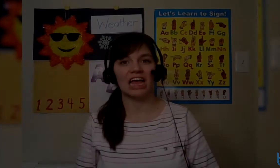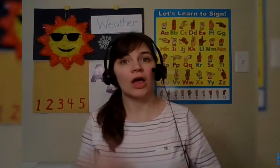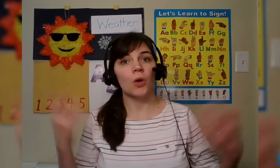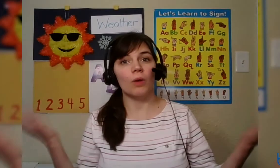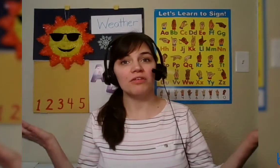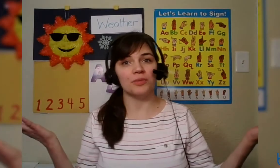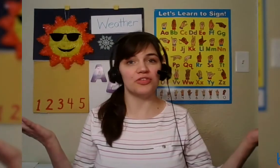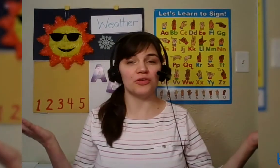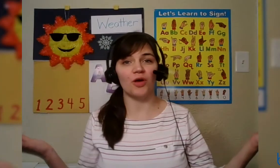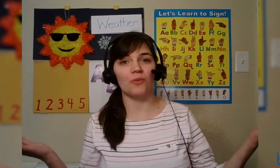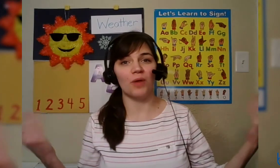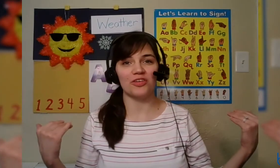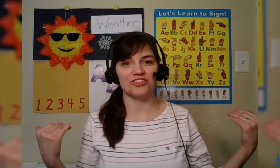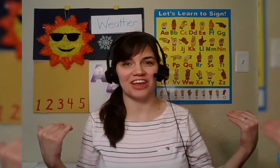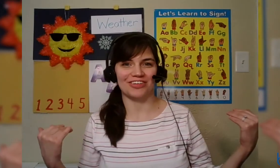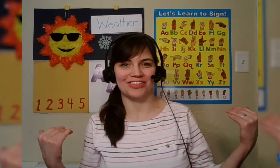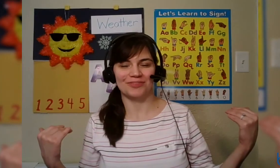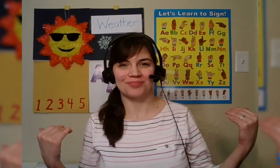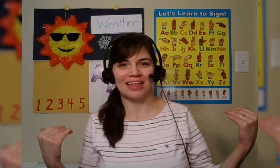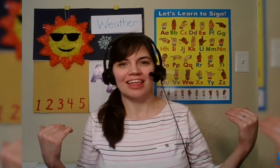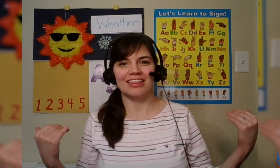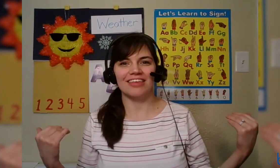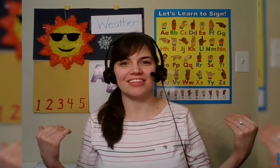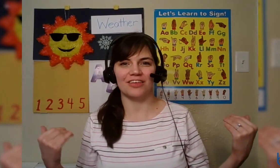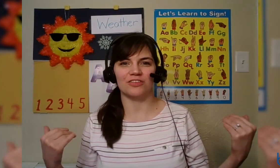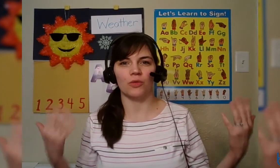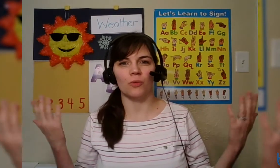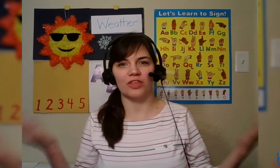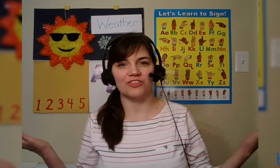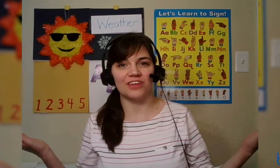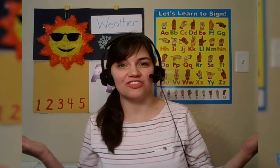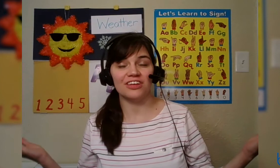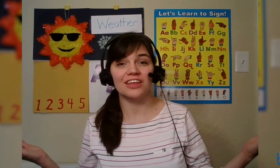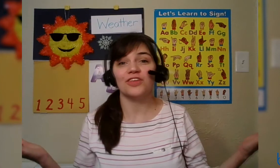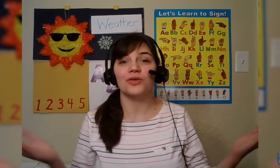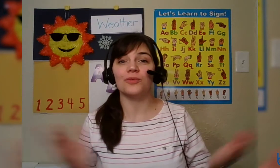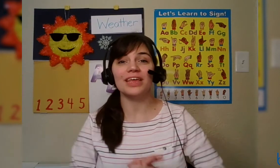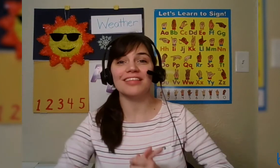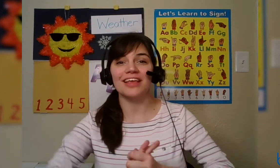Welcome to the Weather Channel. This is the weather station giving you weekly